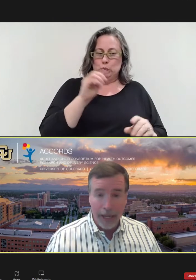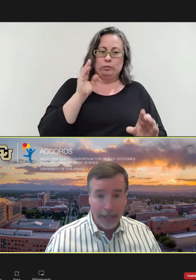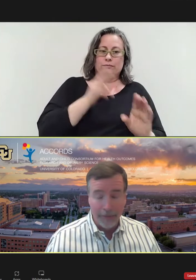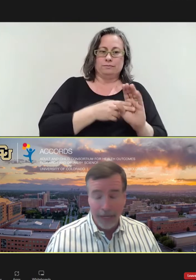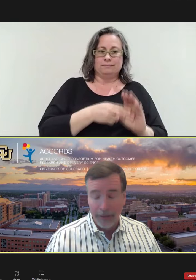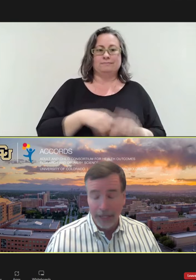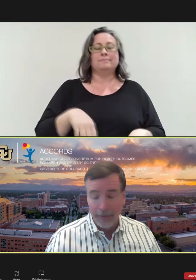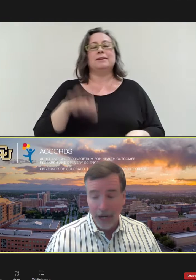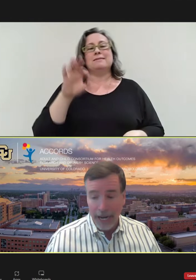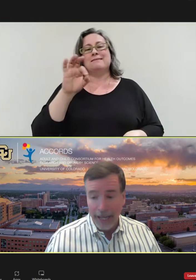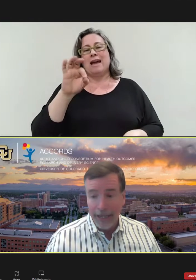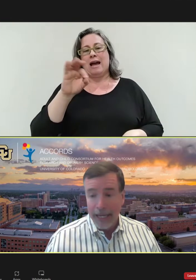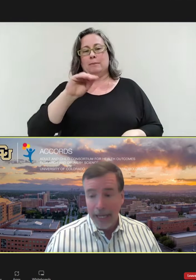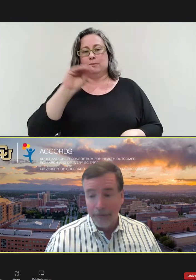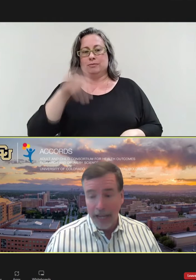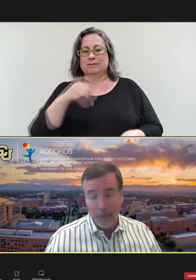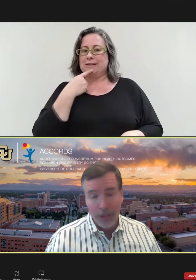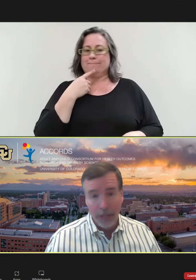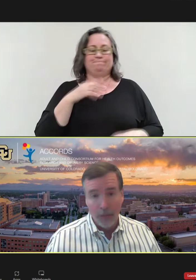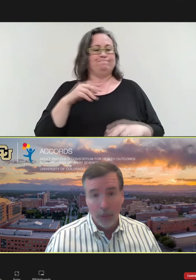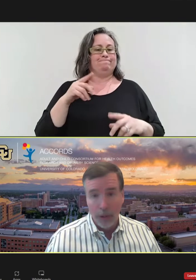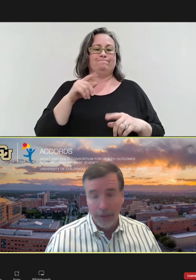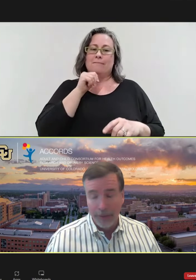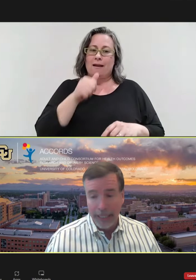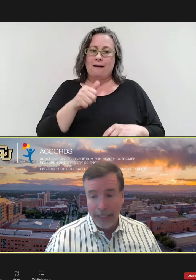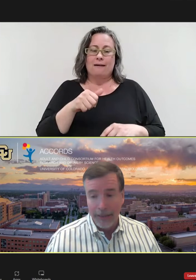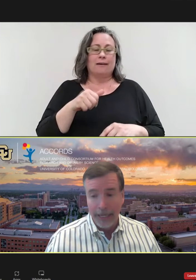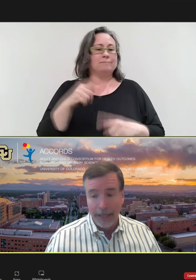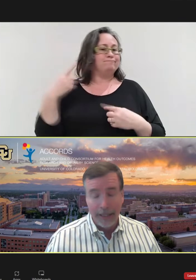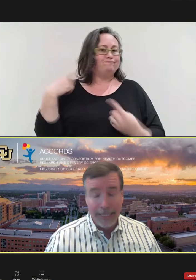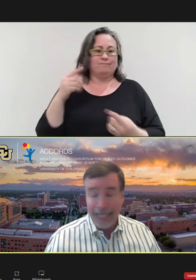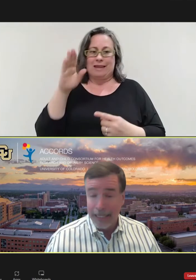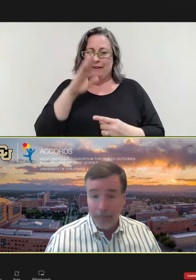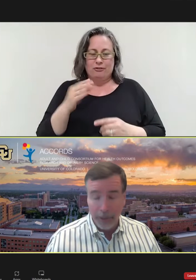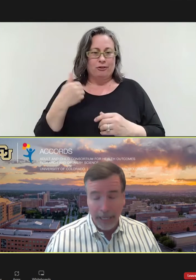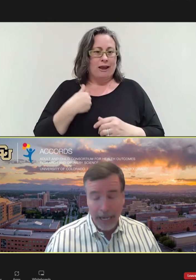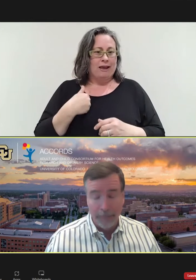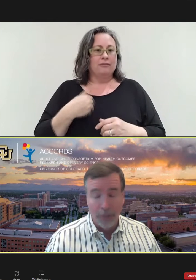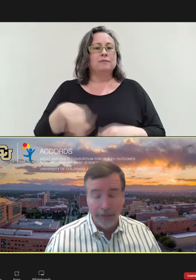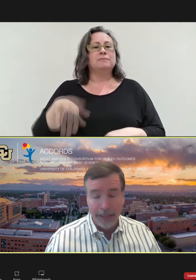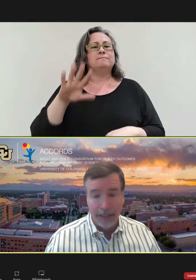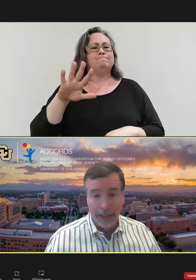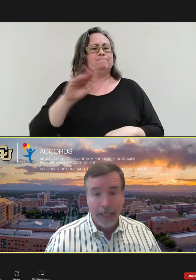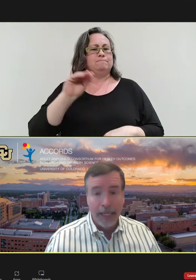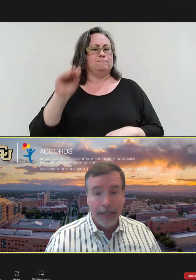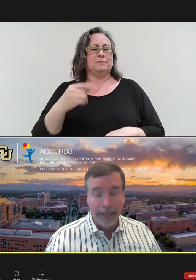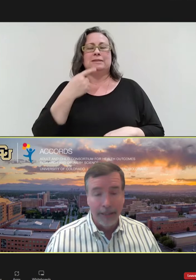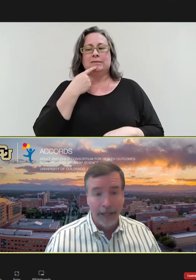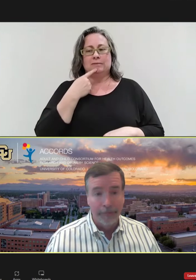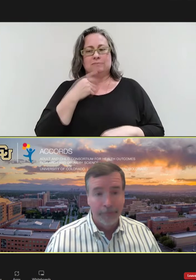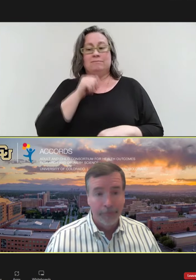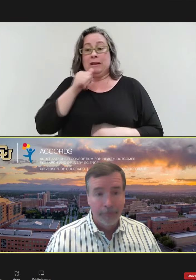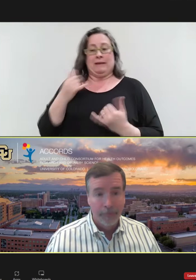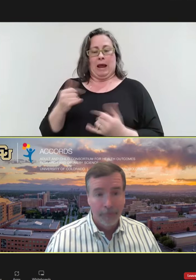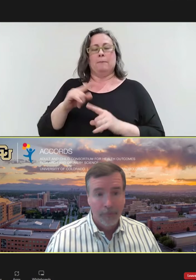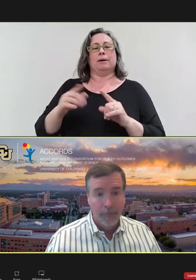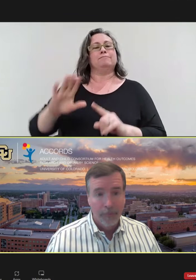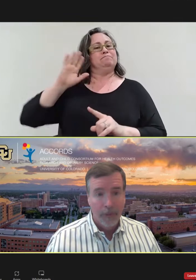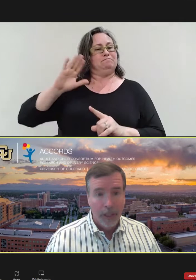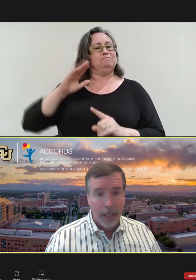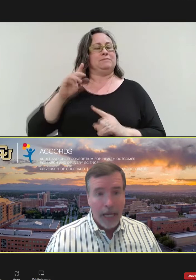and they never had. And five percent reported that they didn't, but they had previously. Next slide.